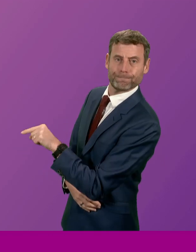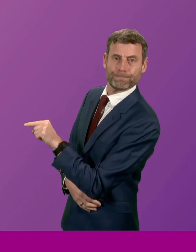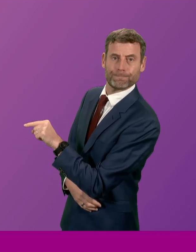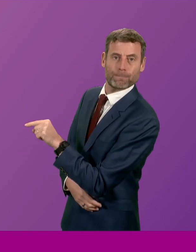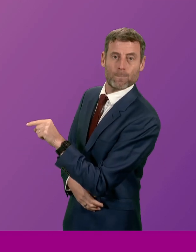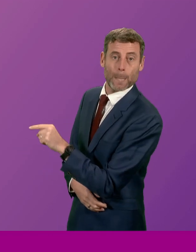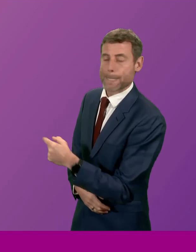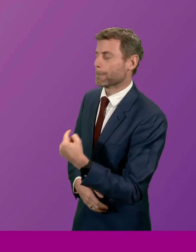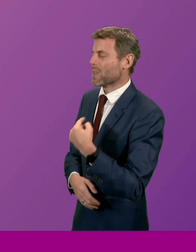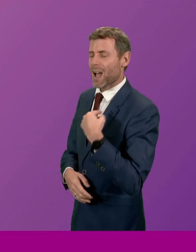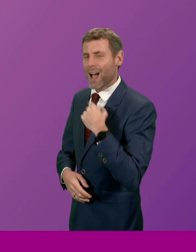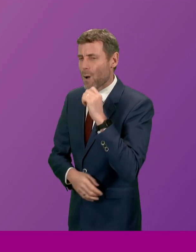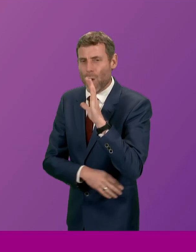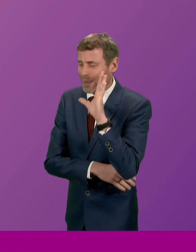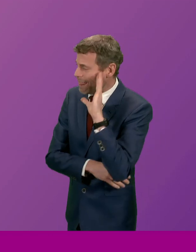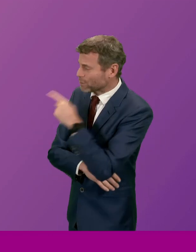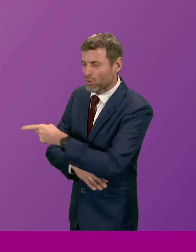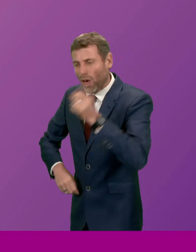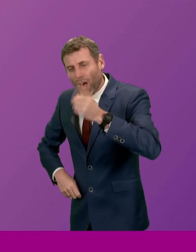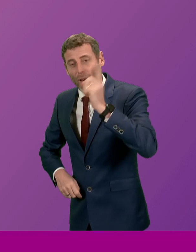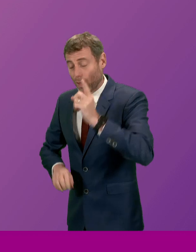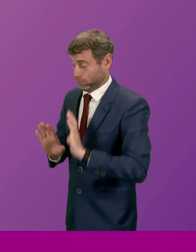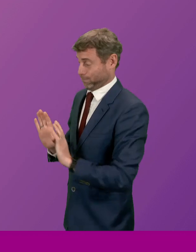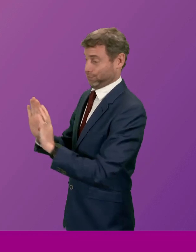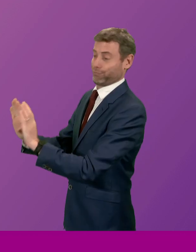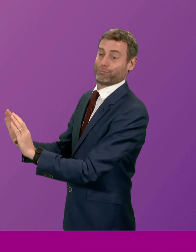I will take no lessons from Russell Findlay—